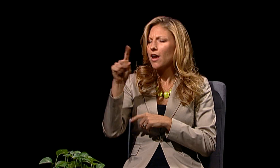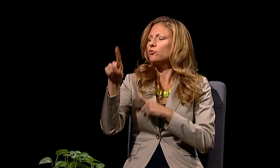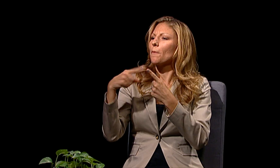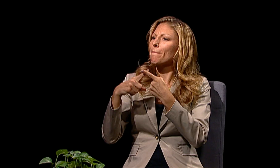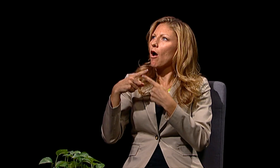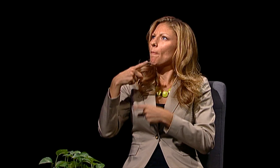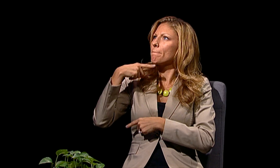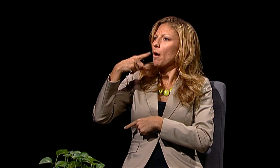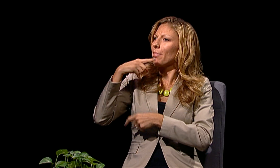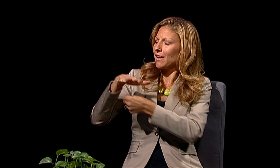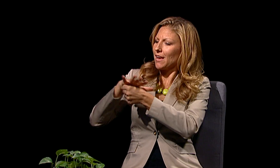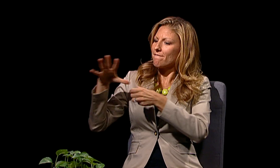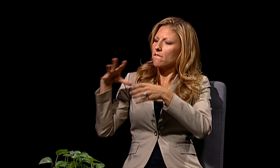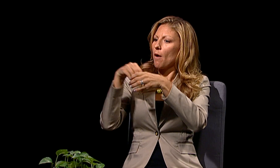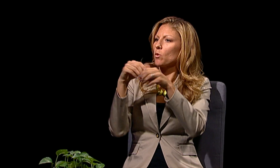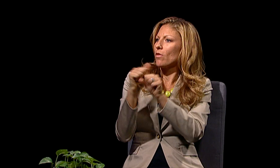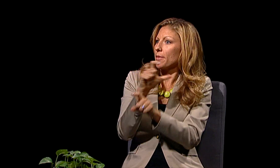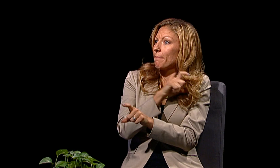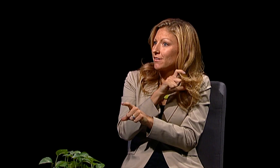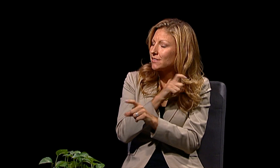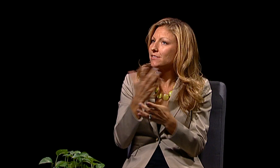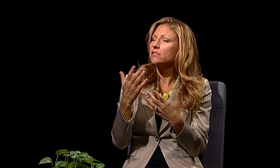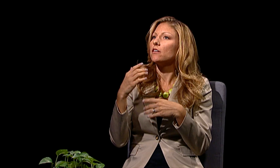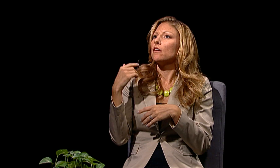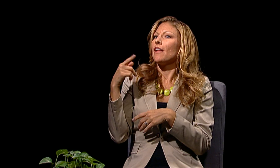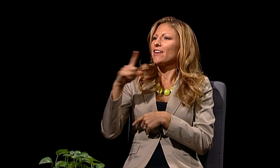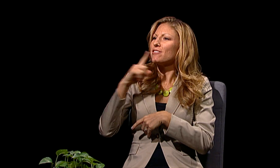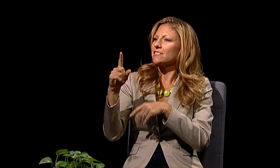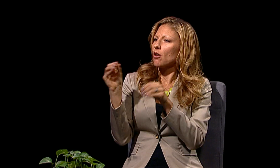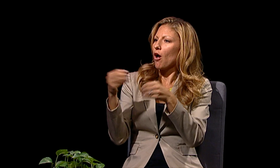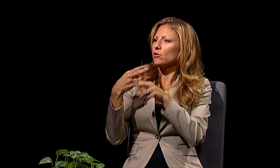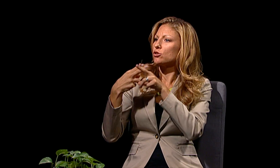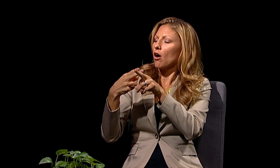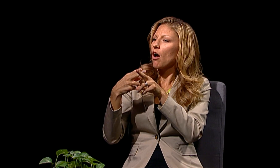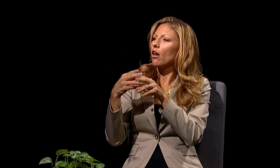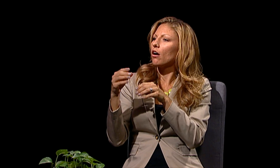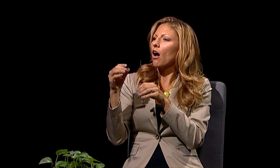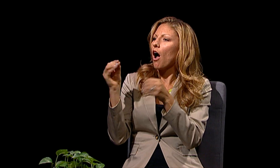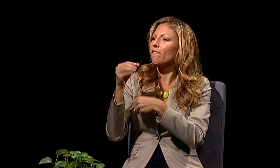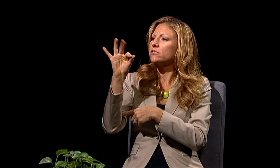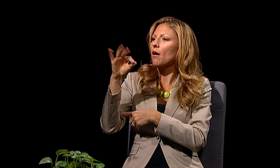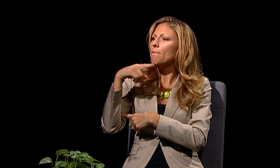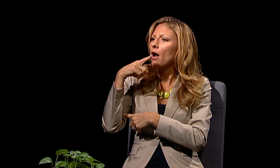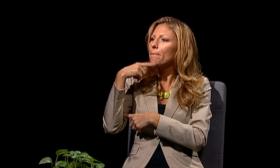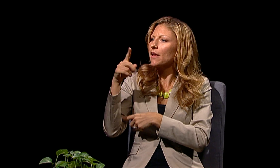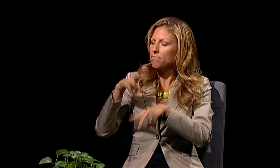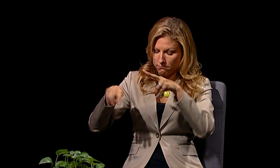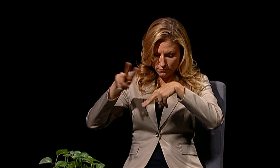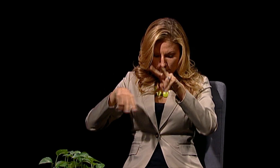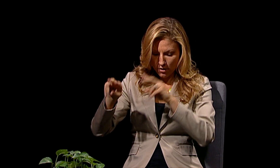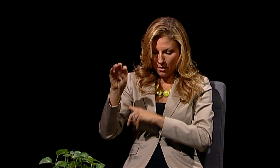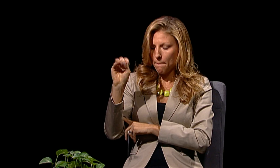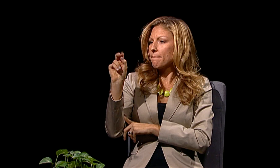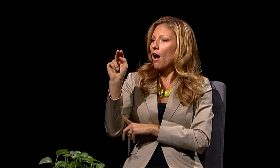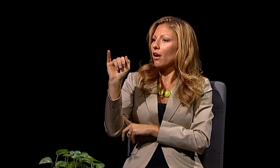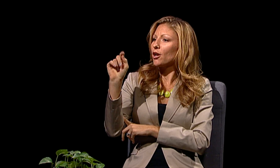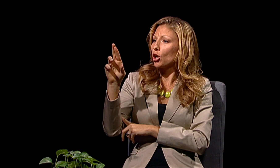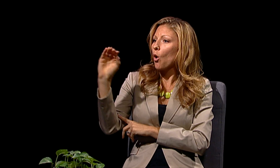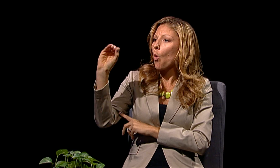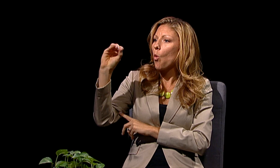I ALSO WANTED TO ASK YOU A QUESTION ABOUT THE PUBLIC INVOLVEMENT WITH POLICE. THERE IS AN OFFICE CALLED THE OFFICE OF PUBLIC MONITOR.